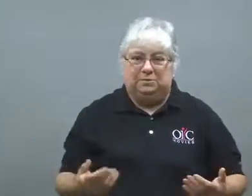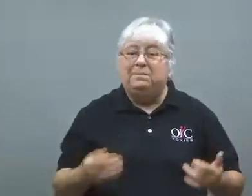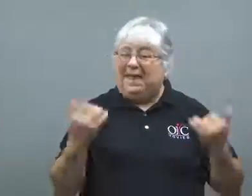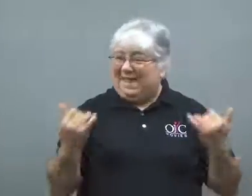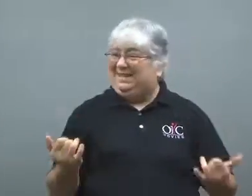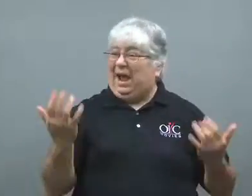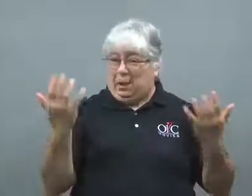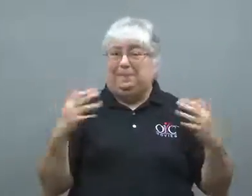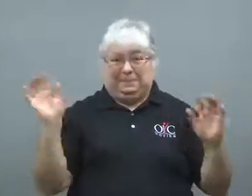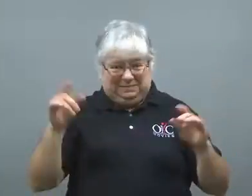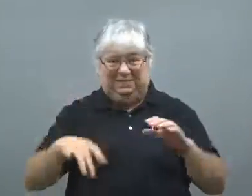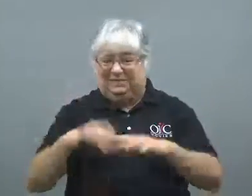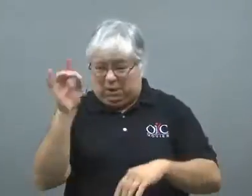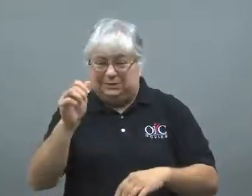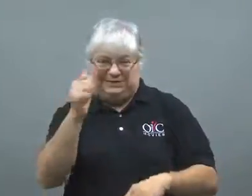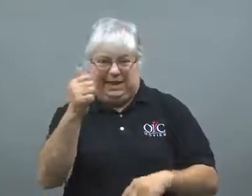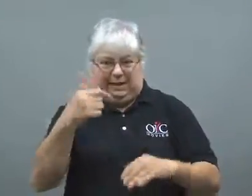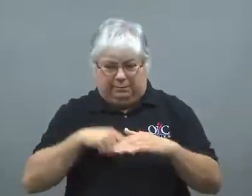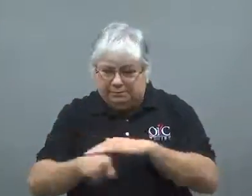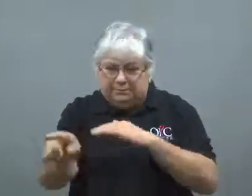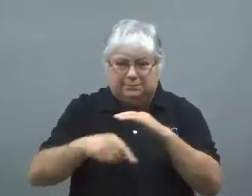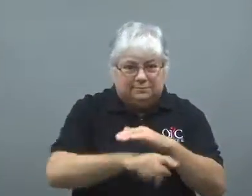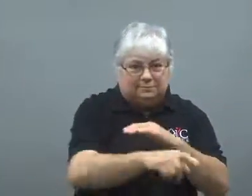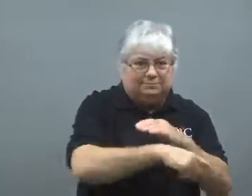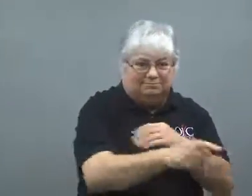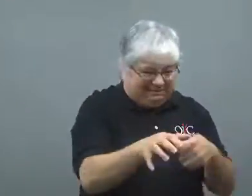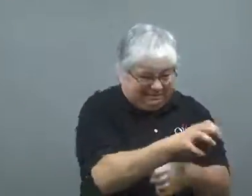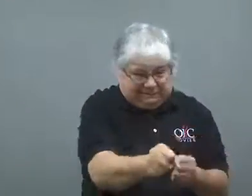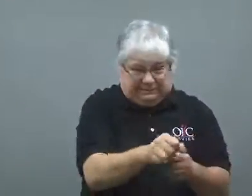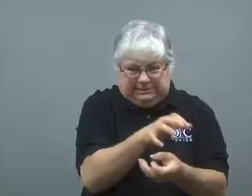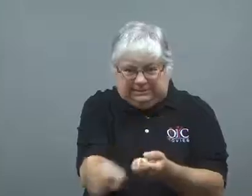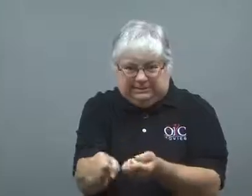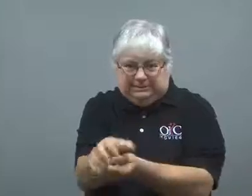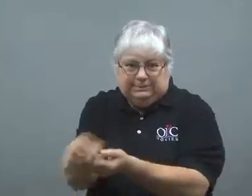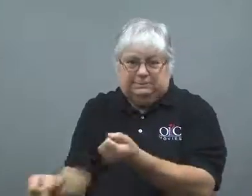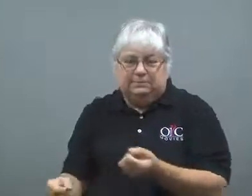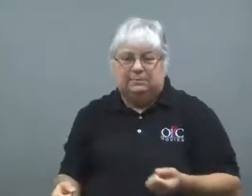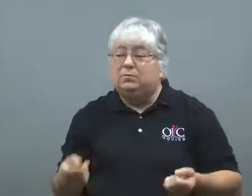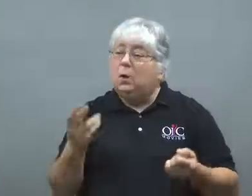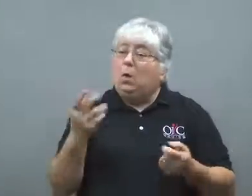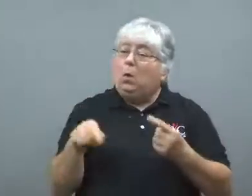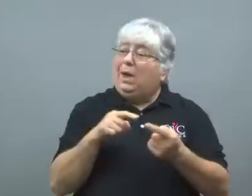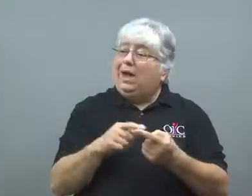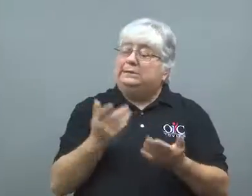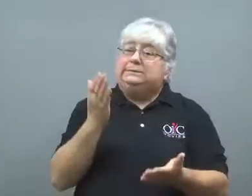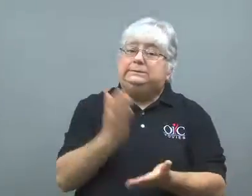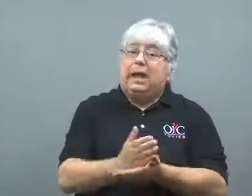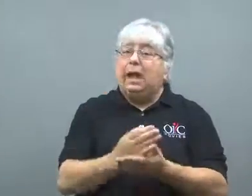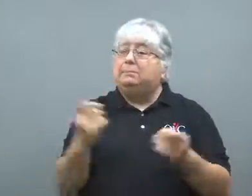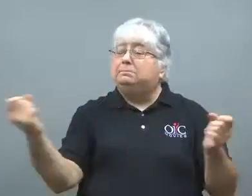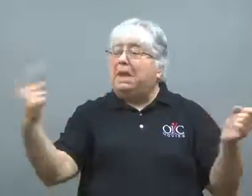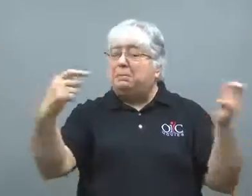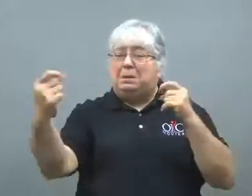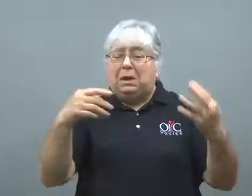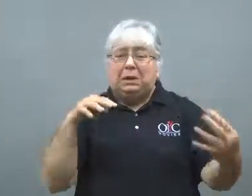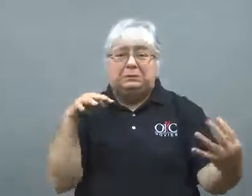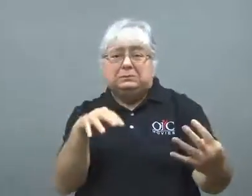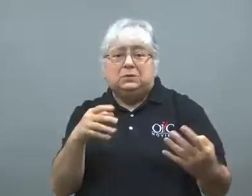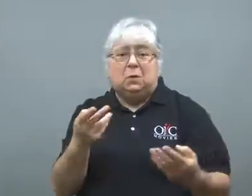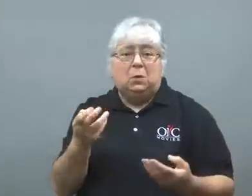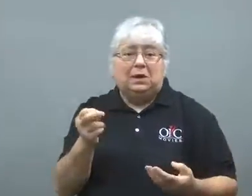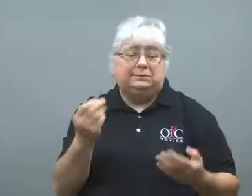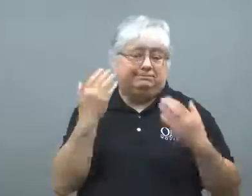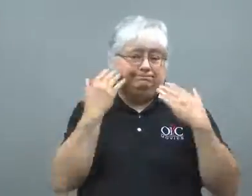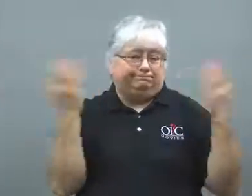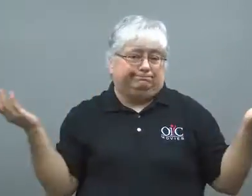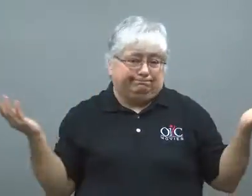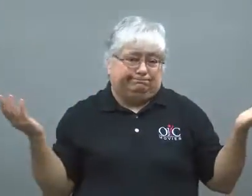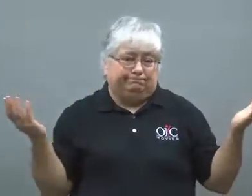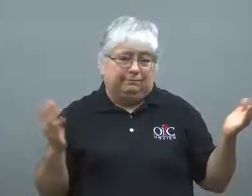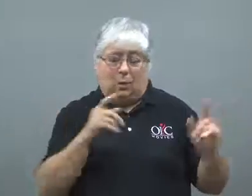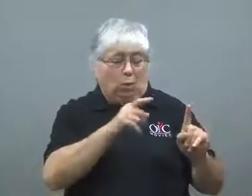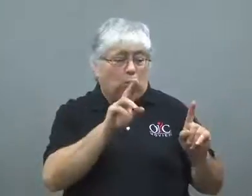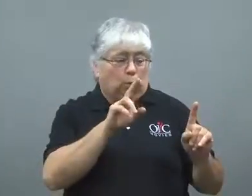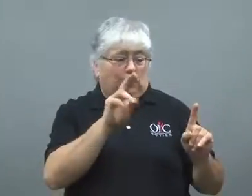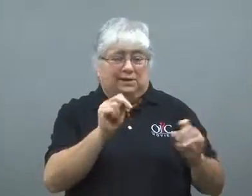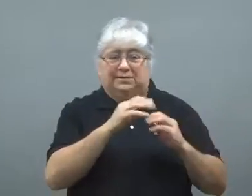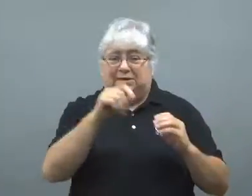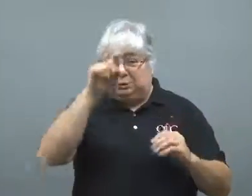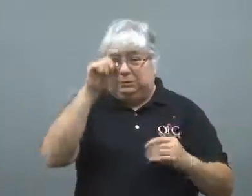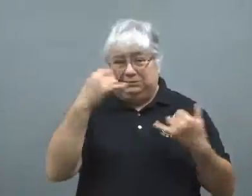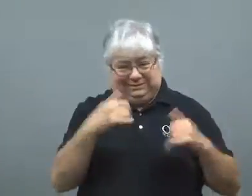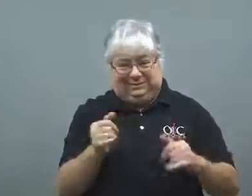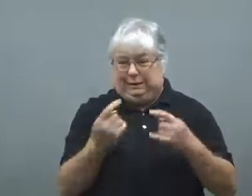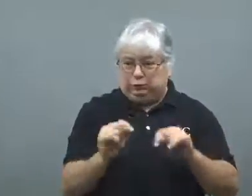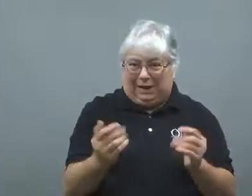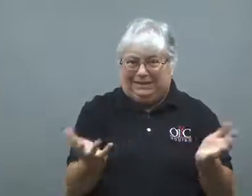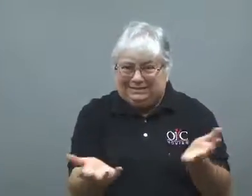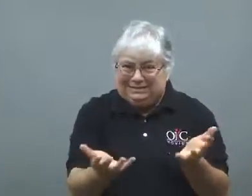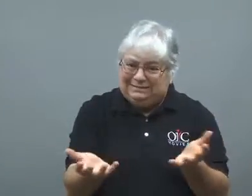So far, 10 tunnels have been found and destroyed.